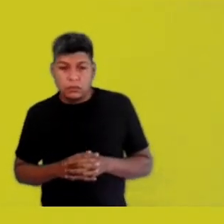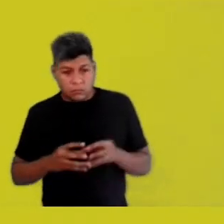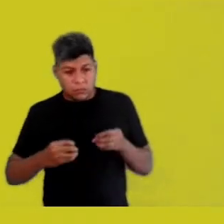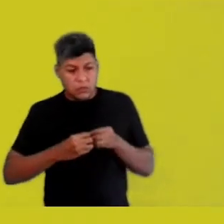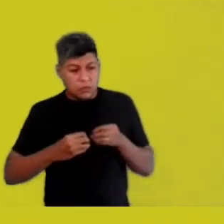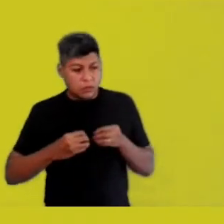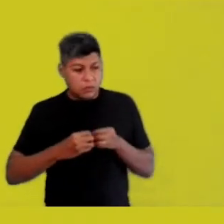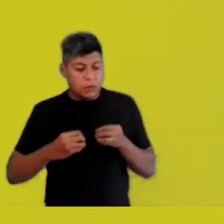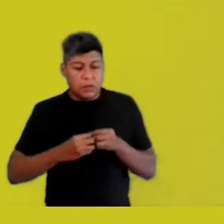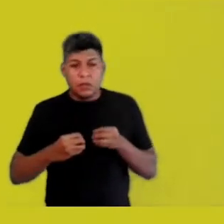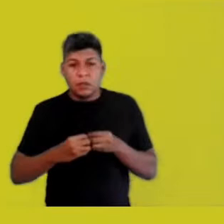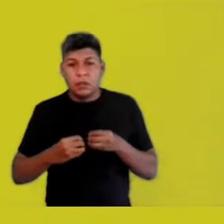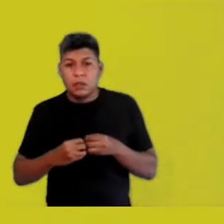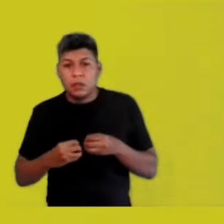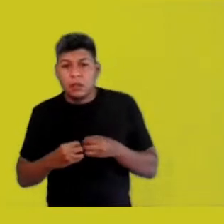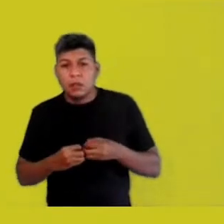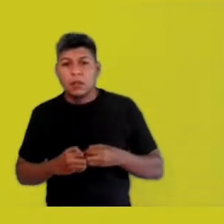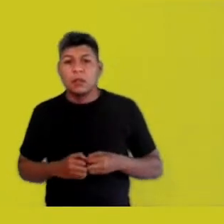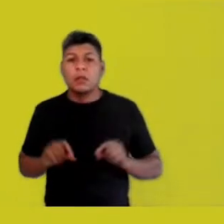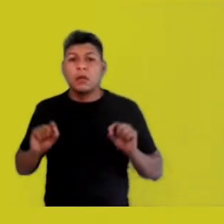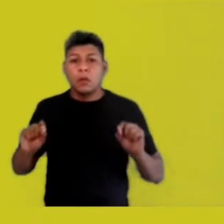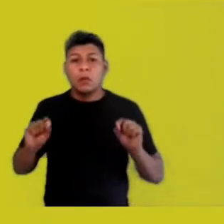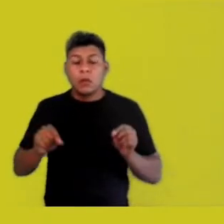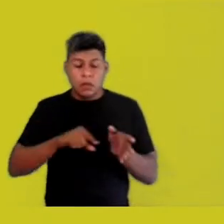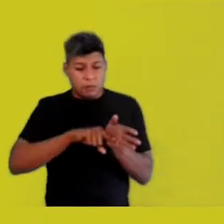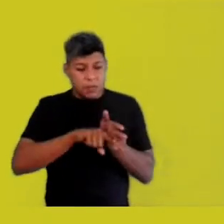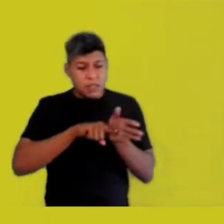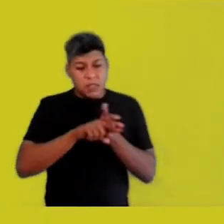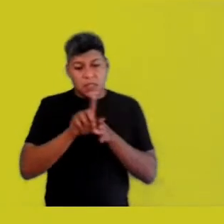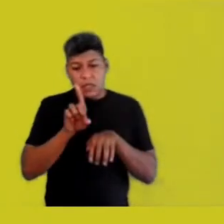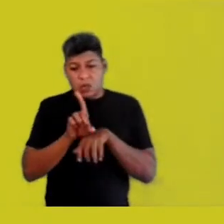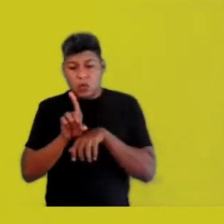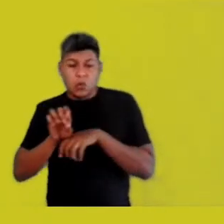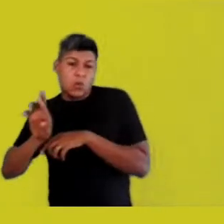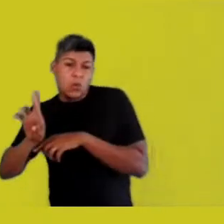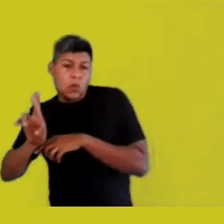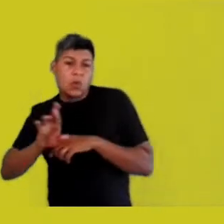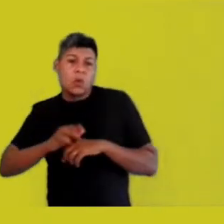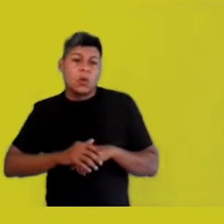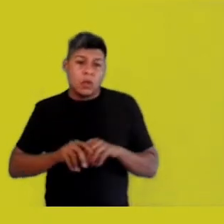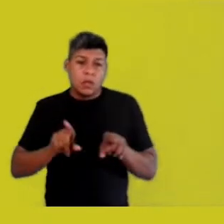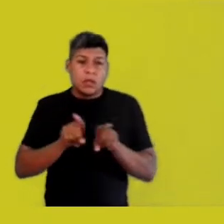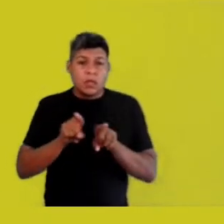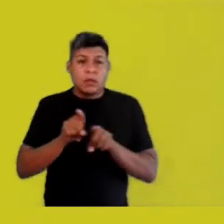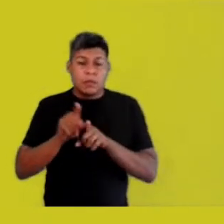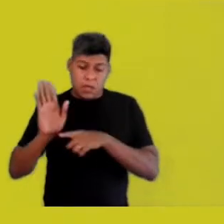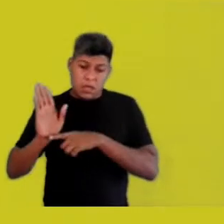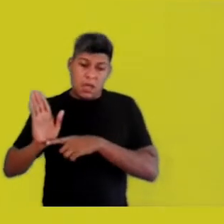my Doctorate research, and contributed